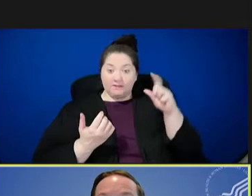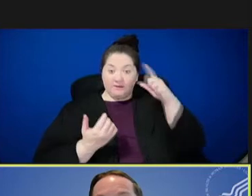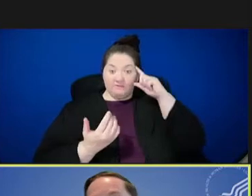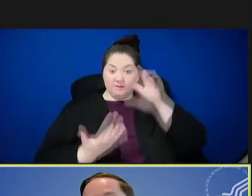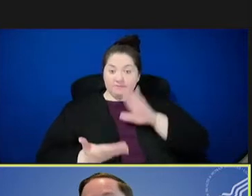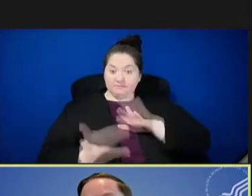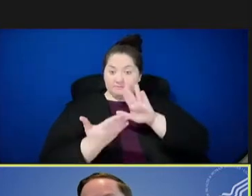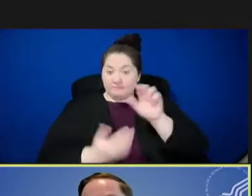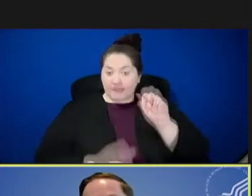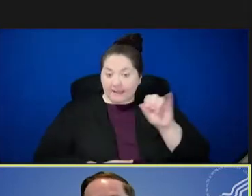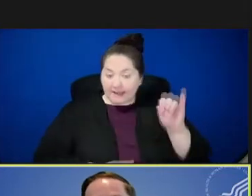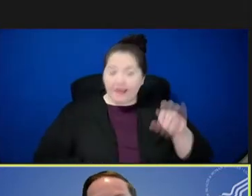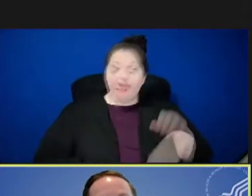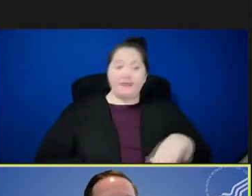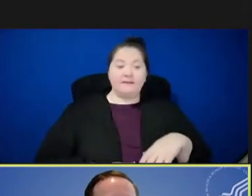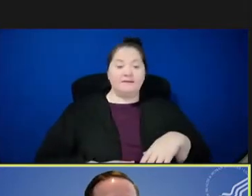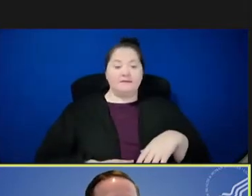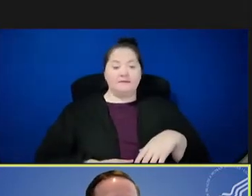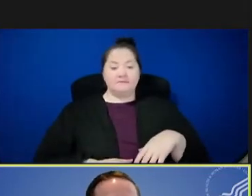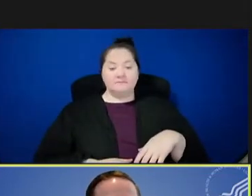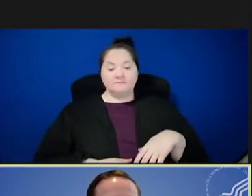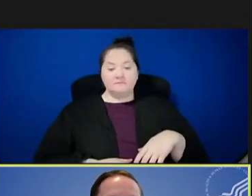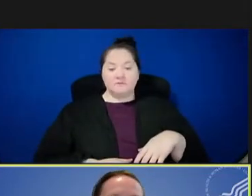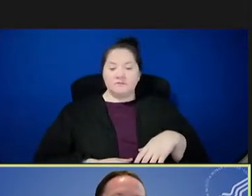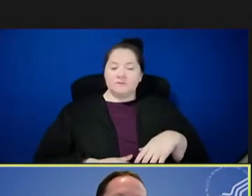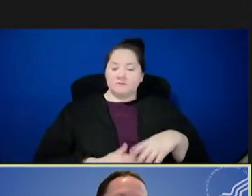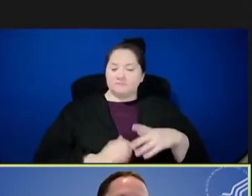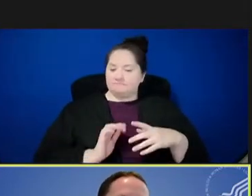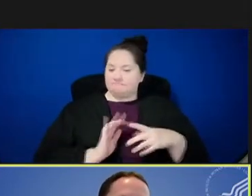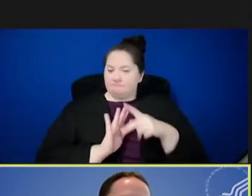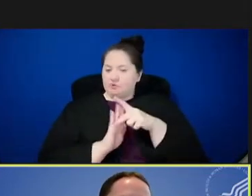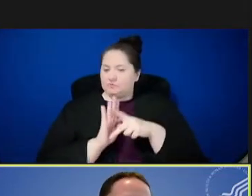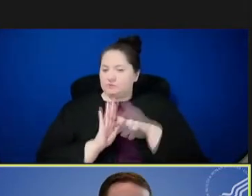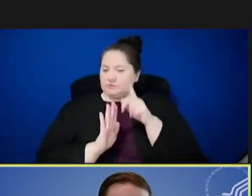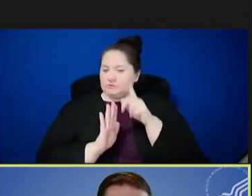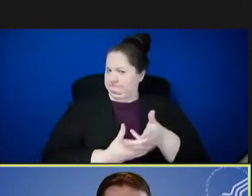of trustworthiness that are really important to us and the nation as we deploy artificial